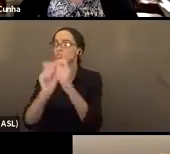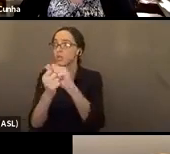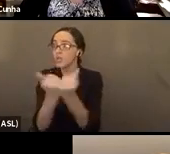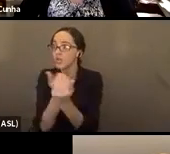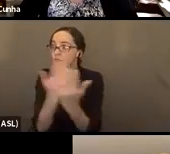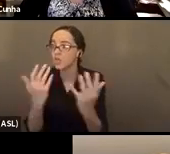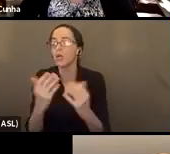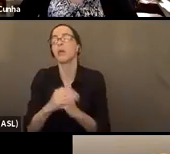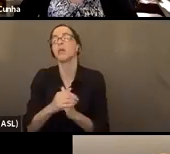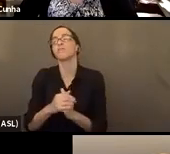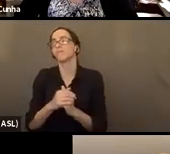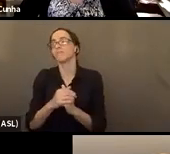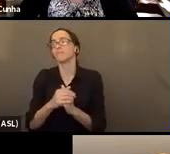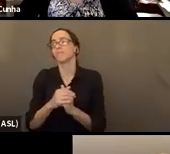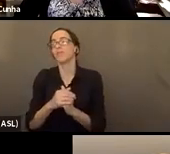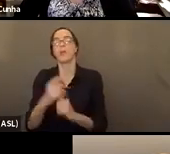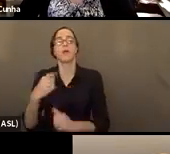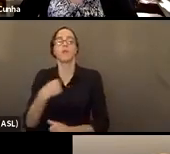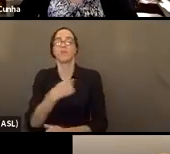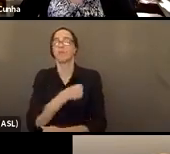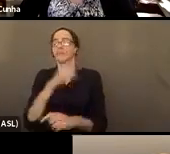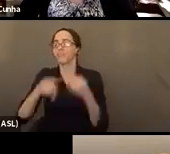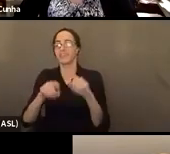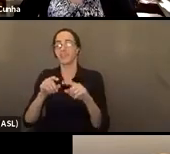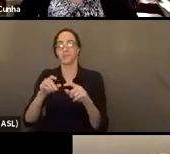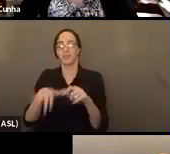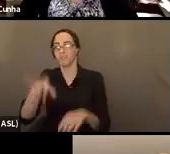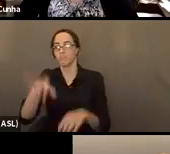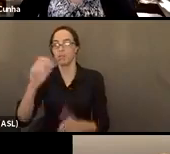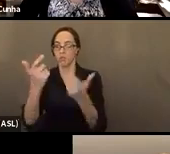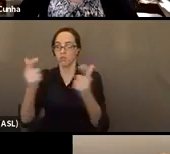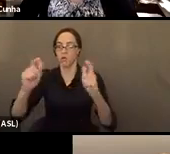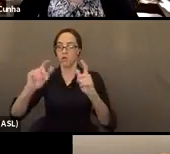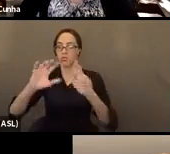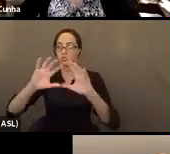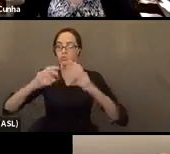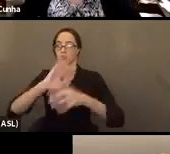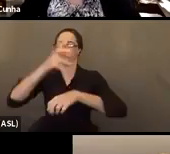able to pick up large groups of people we had to minimize how many people are on our buses and